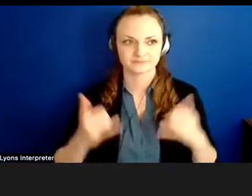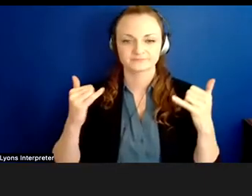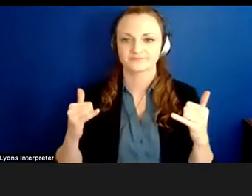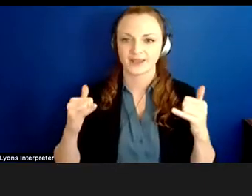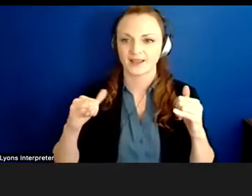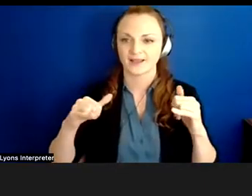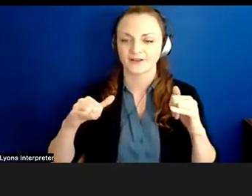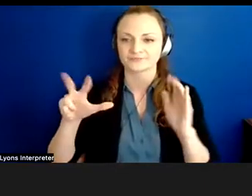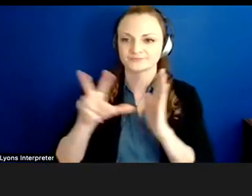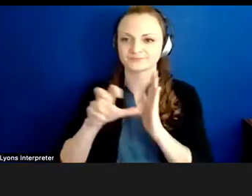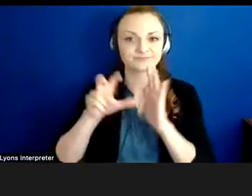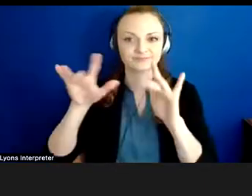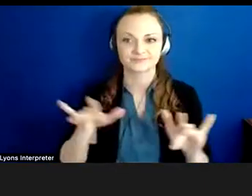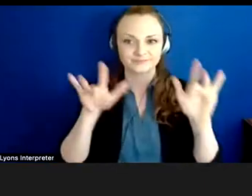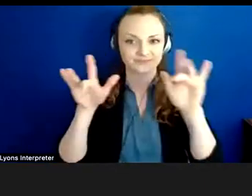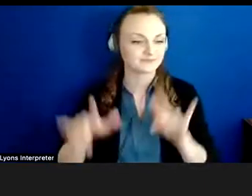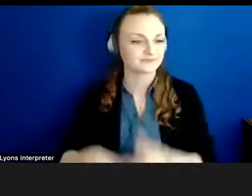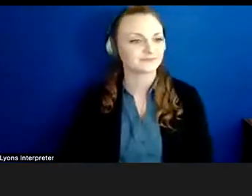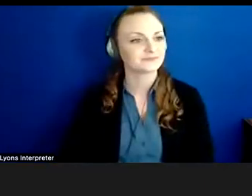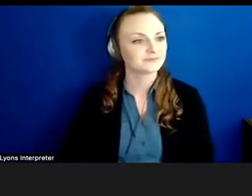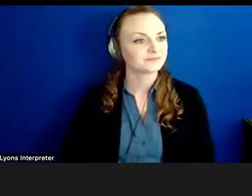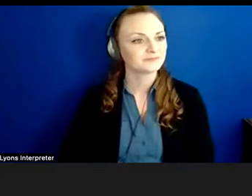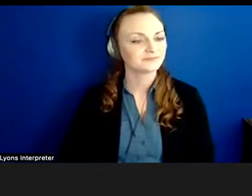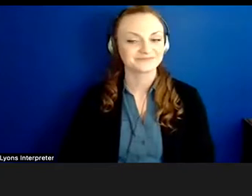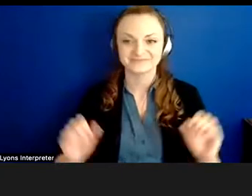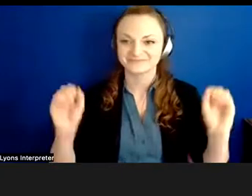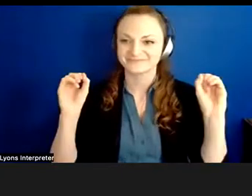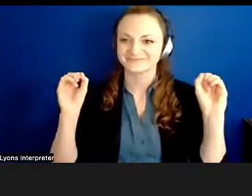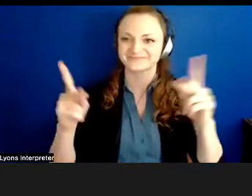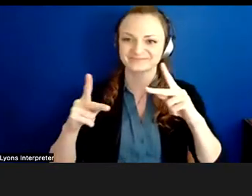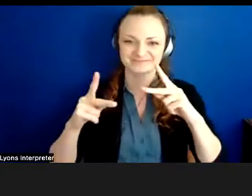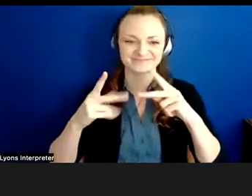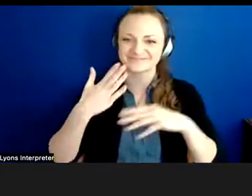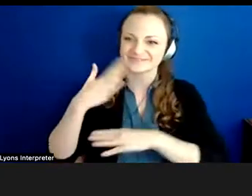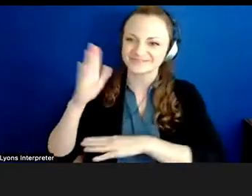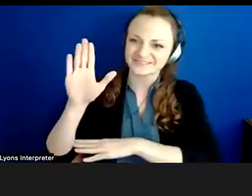19:05:11 So i'm going to get the recording going Okay, Well, good evening, everybody.